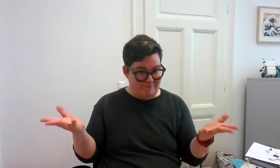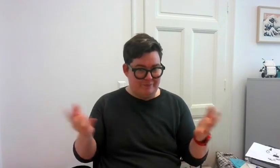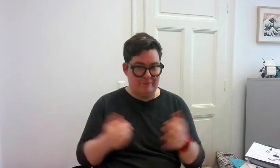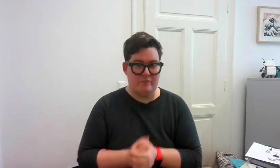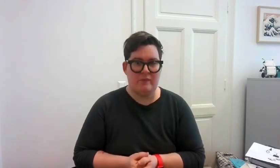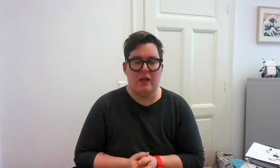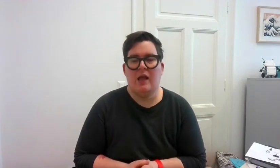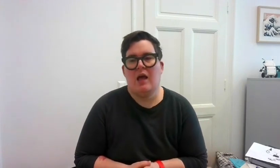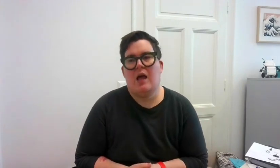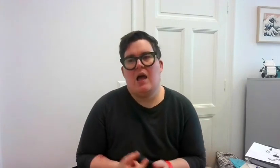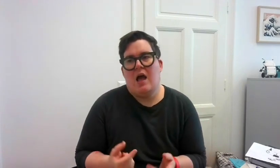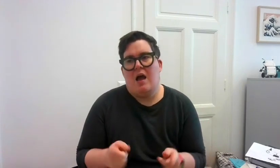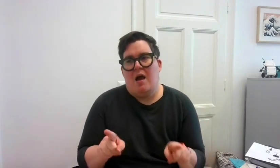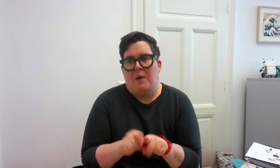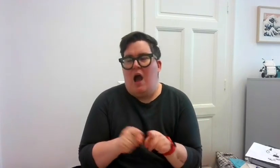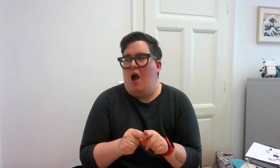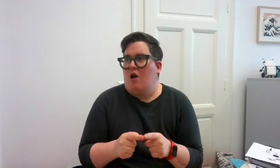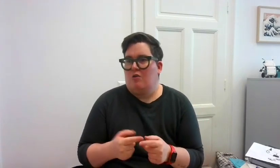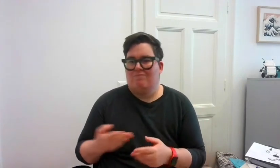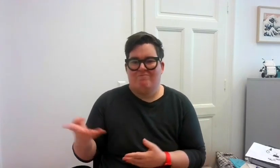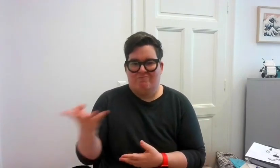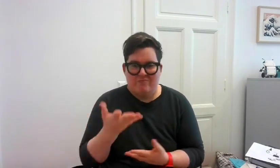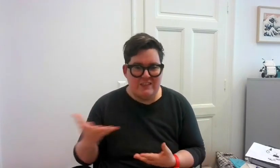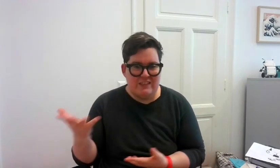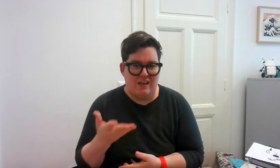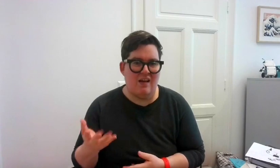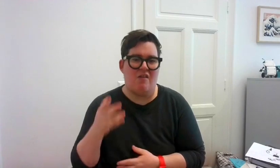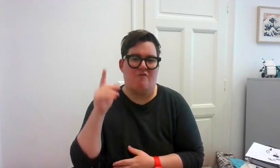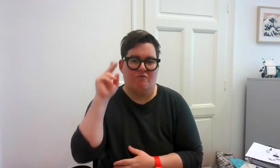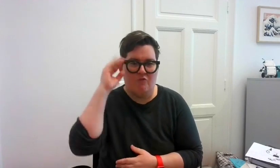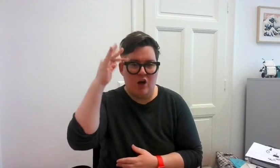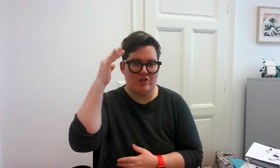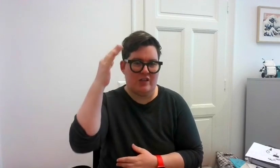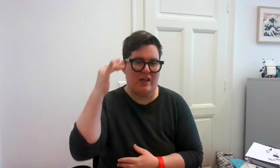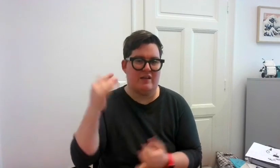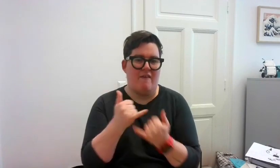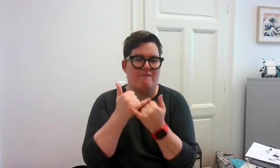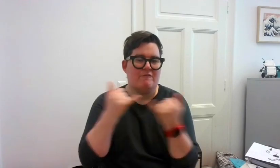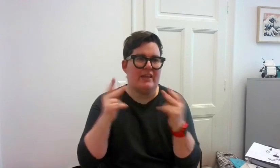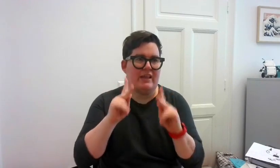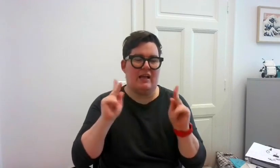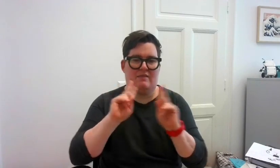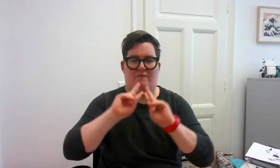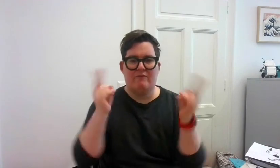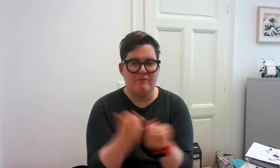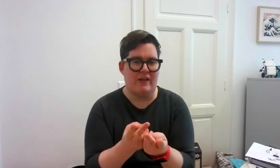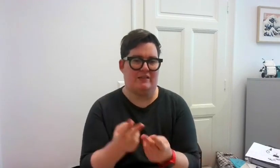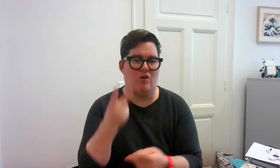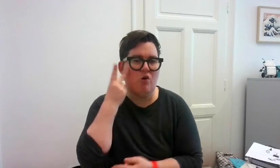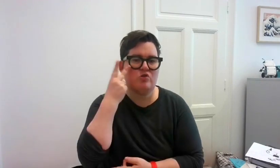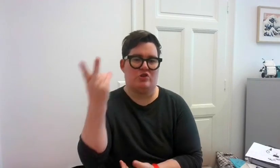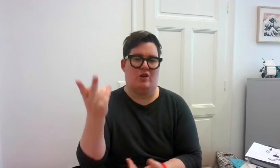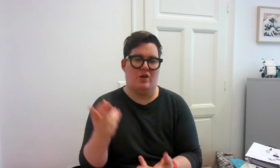We also realised by creating these imaginings of how the world could look differently